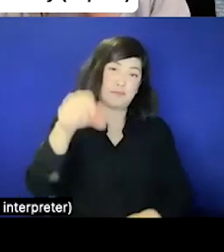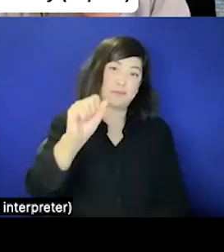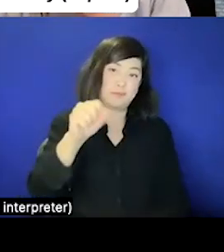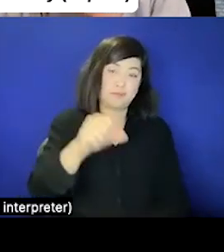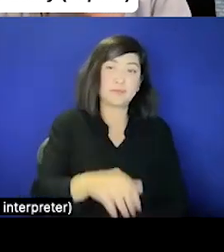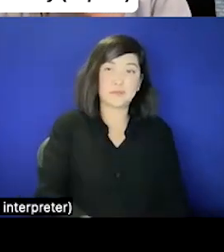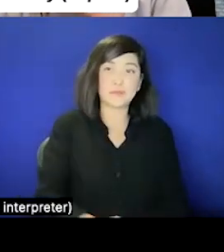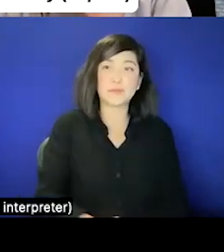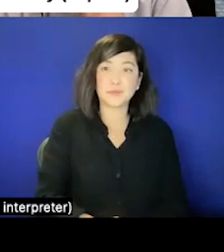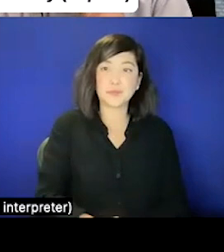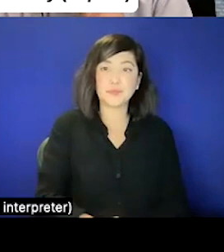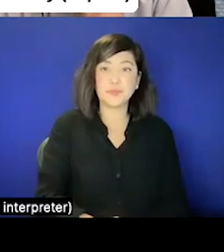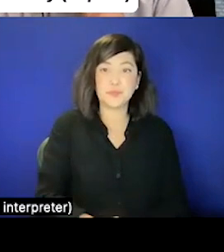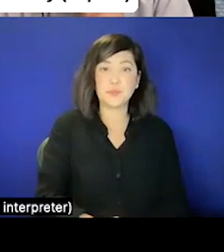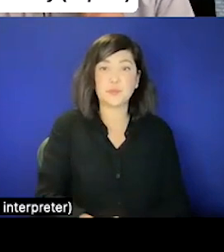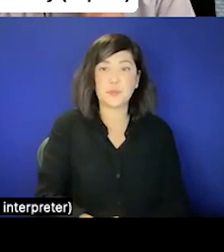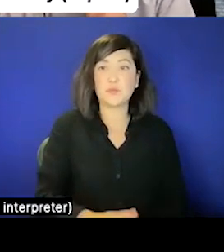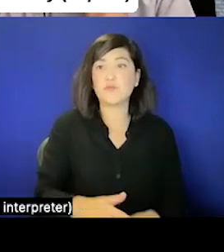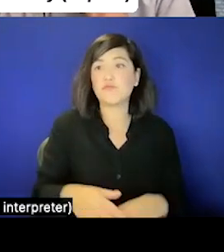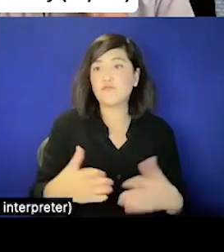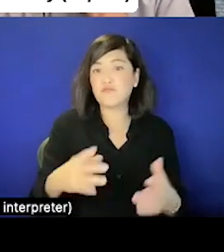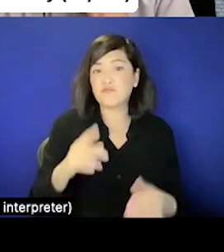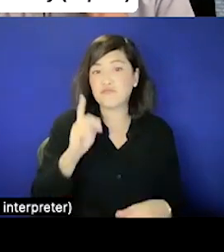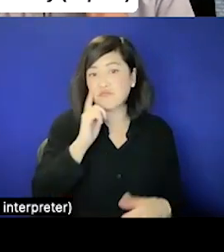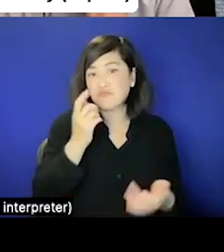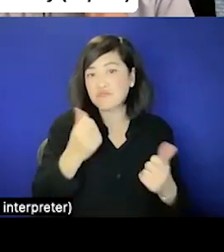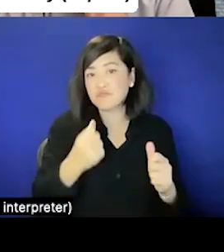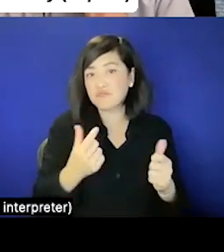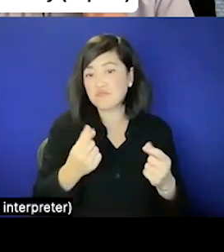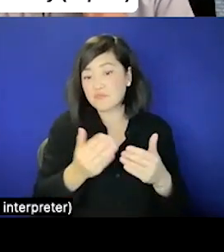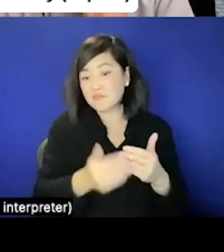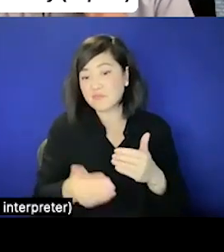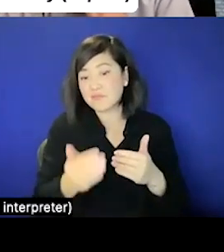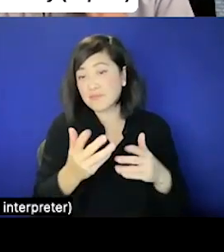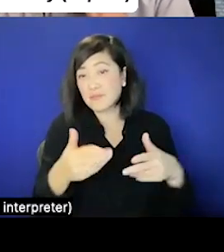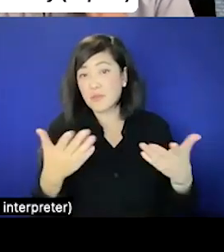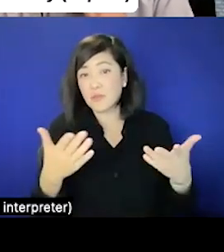And what we think we're going to try and do in the coming year is develop a roadmap for change.